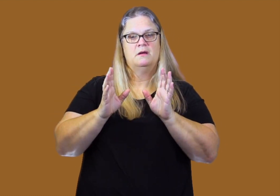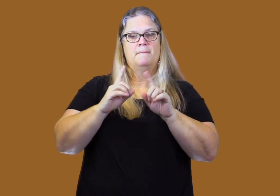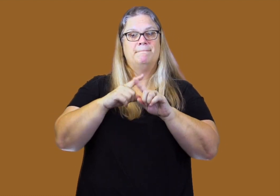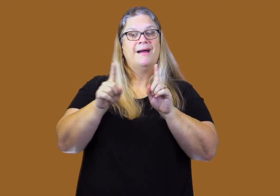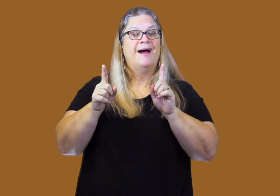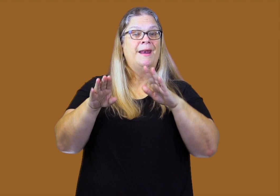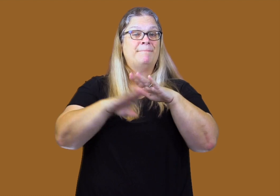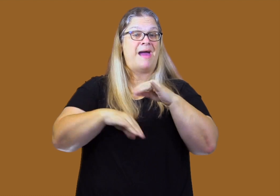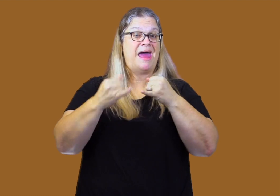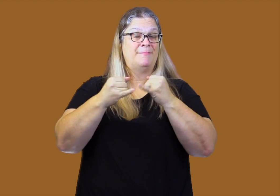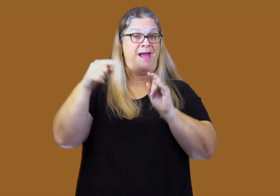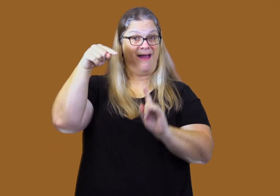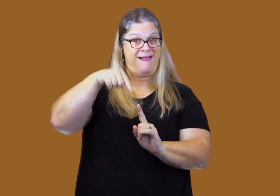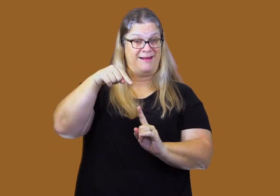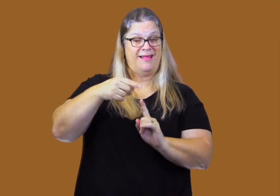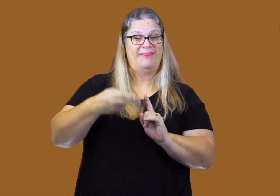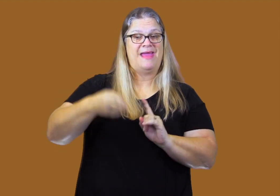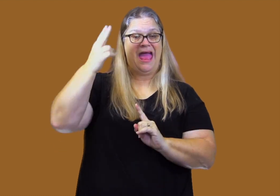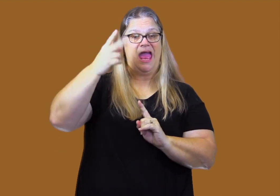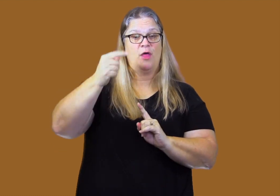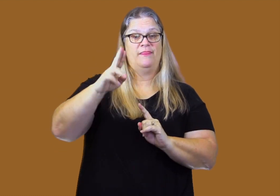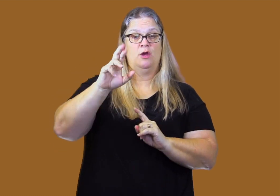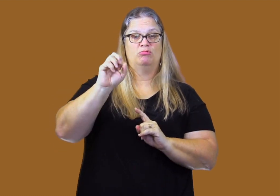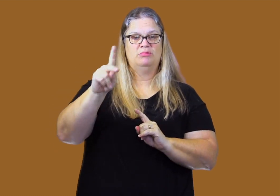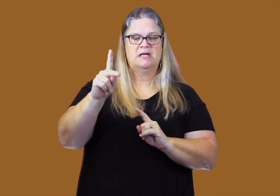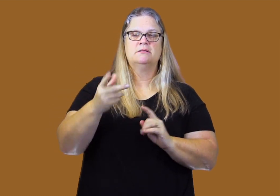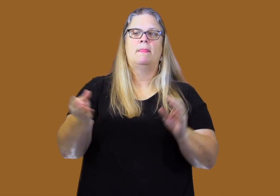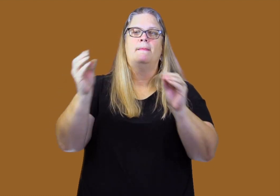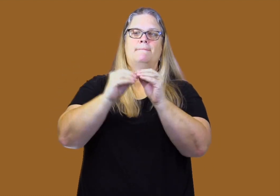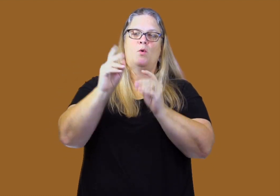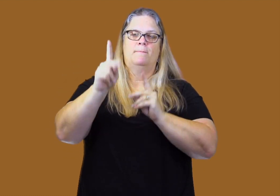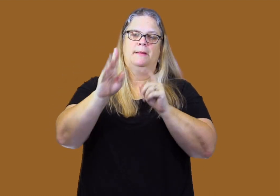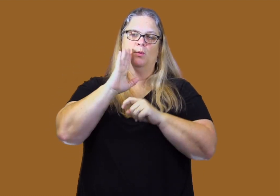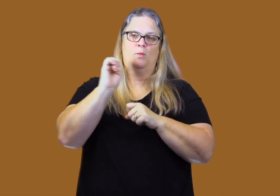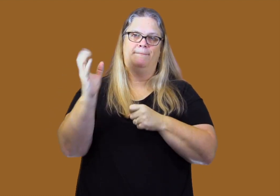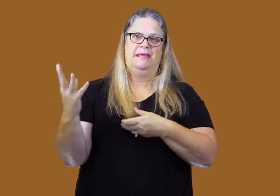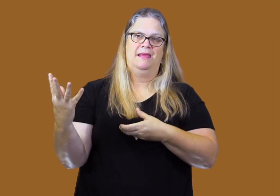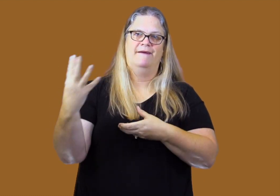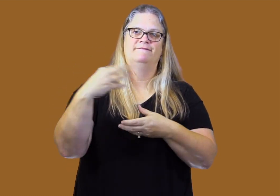But bottom line is, the higher the risk, the more people that will need to be involved.